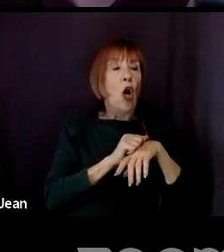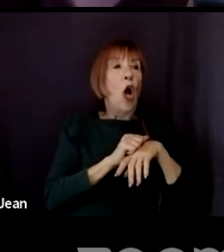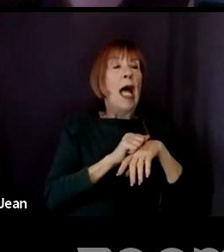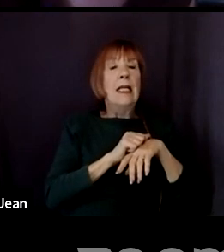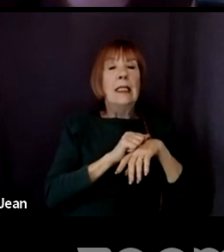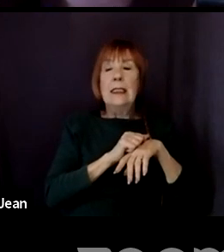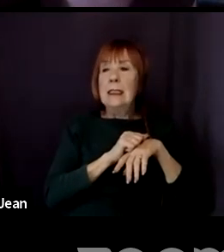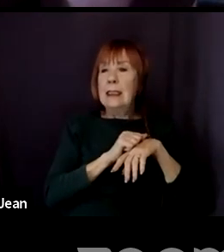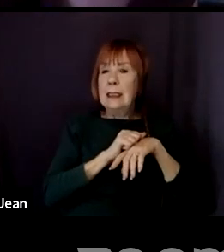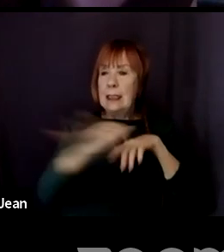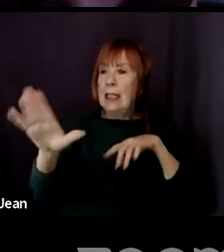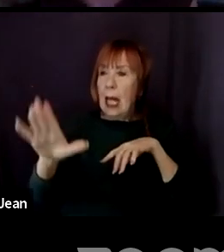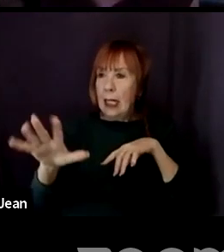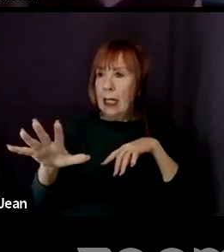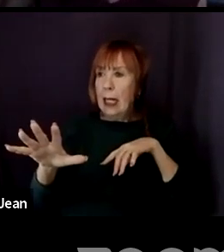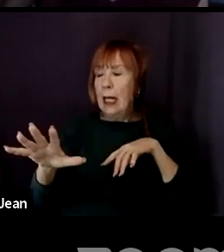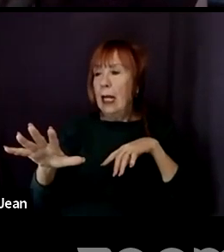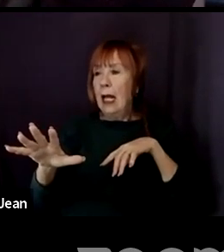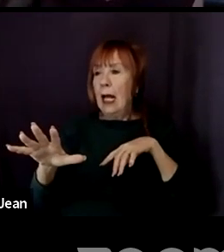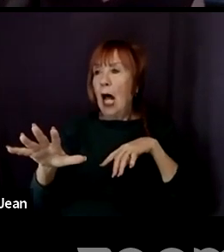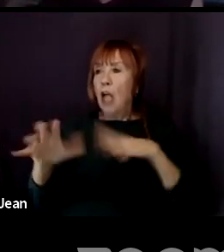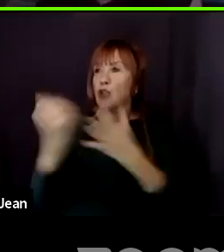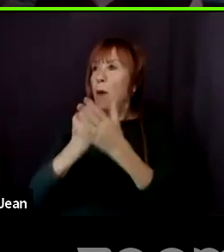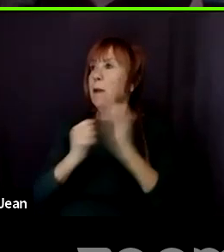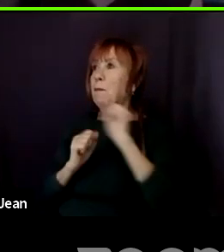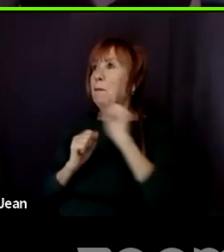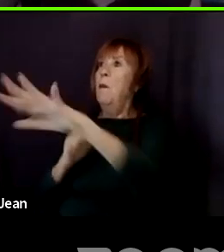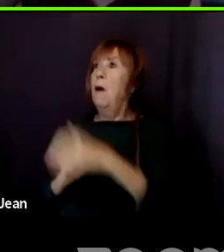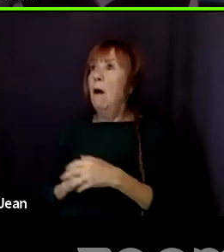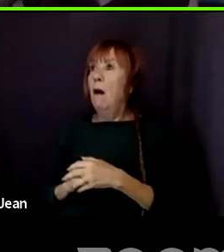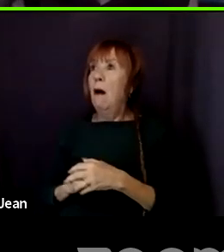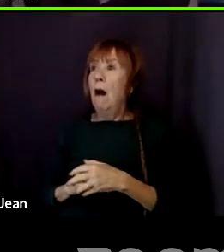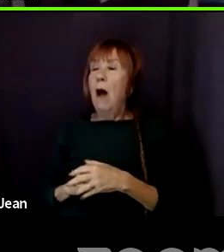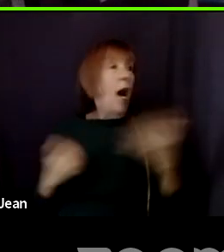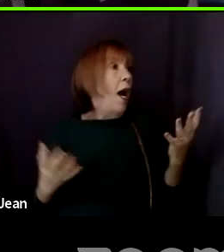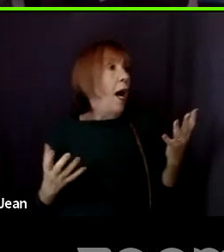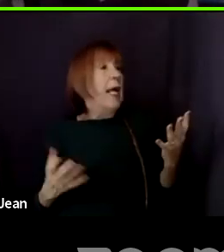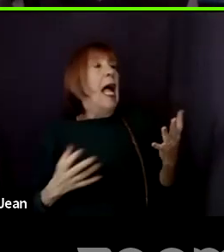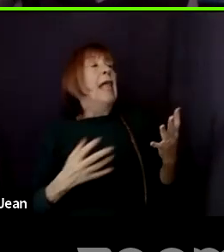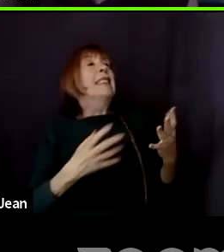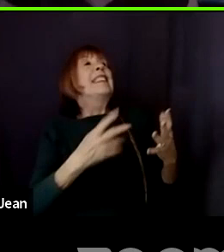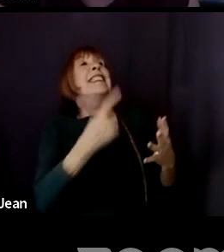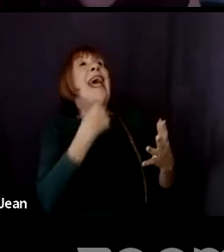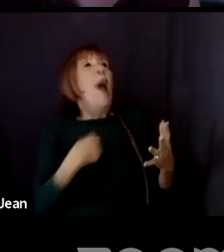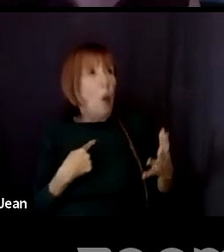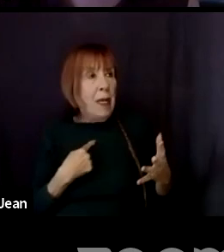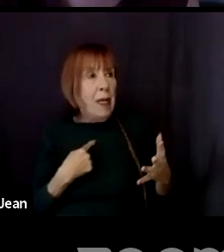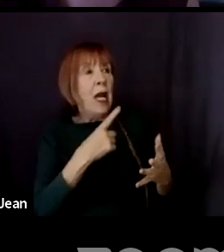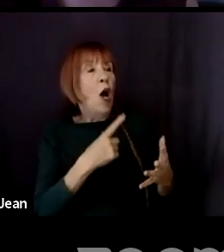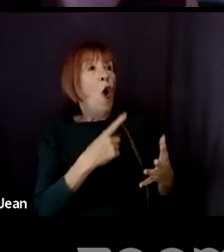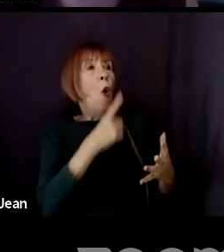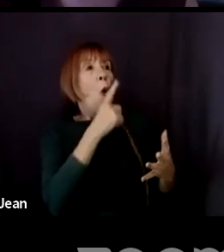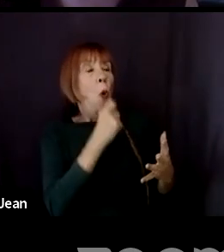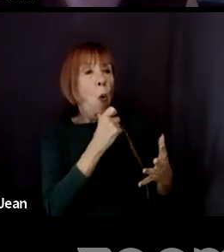Like, bitch, I had five of the people I talked to today. You know the meaning? So, don't forget that, so remember to include both of them,